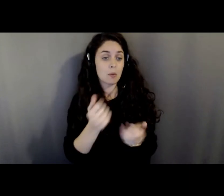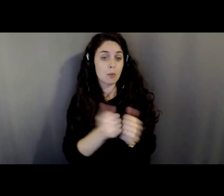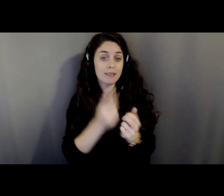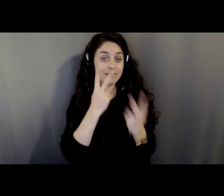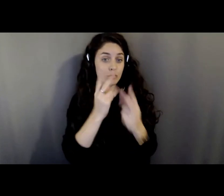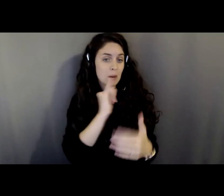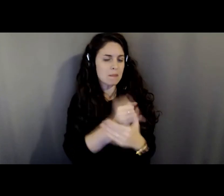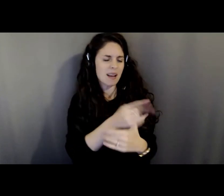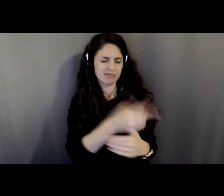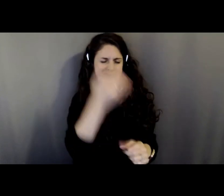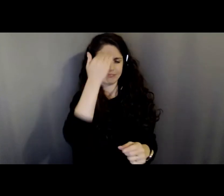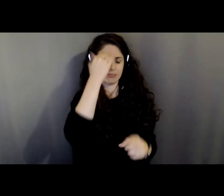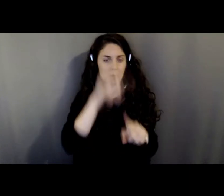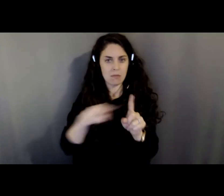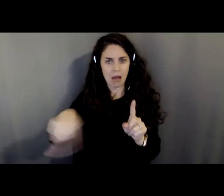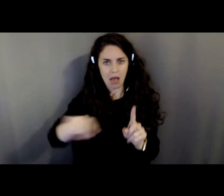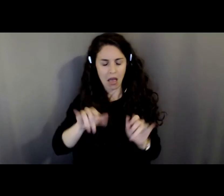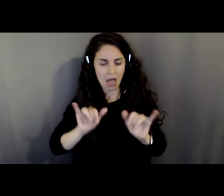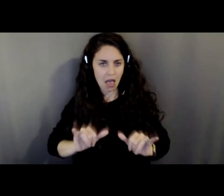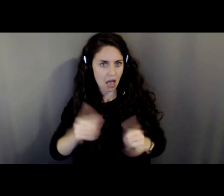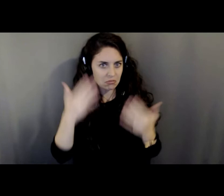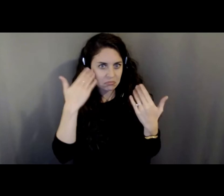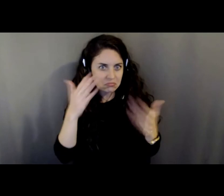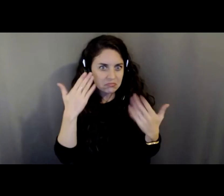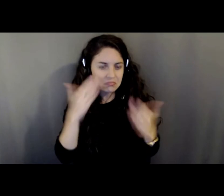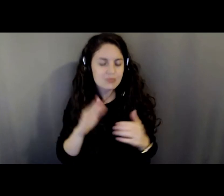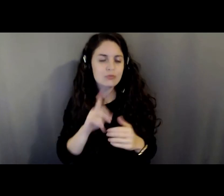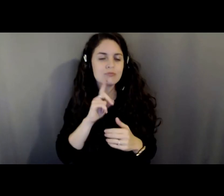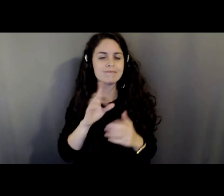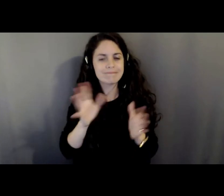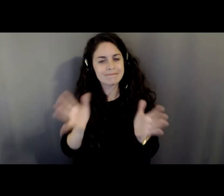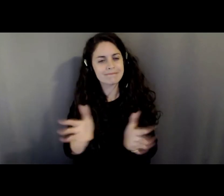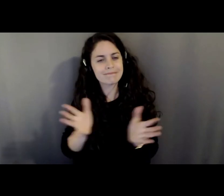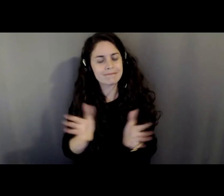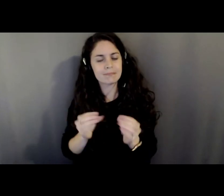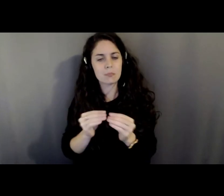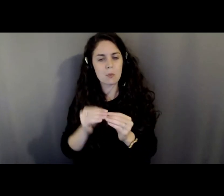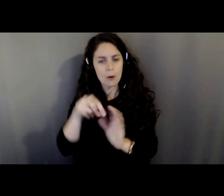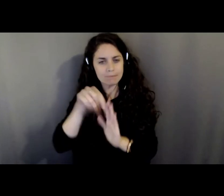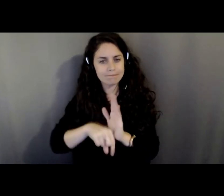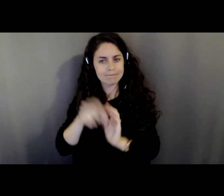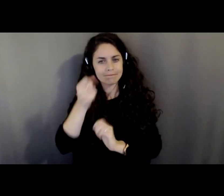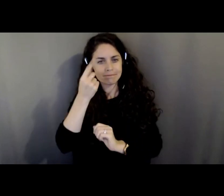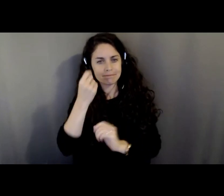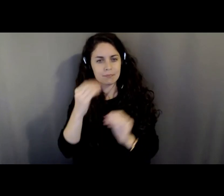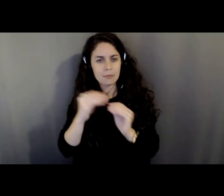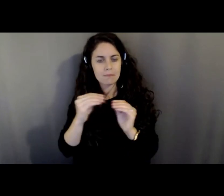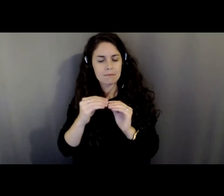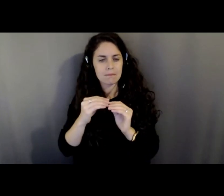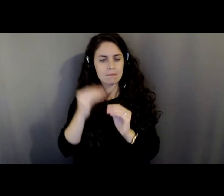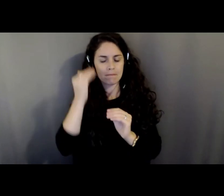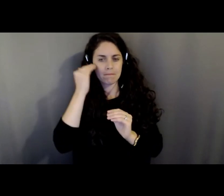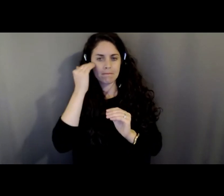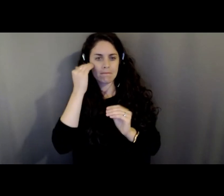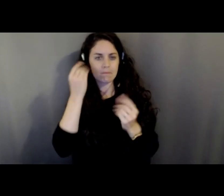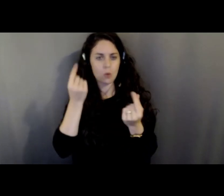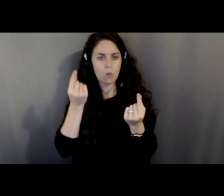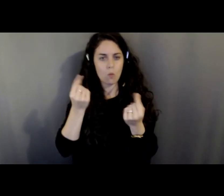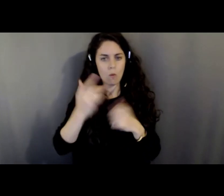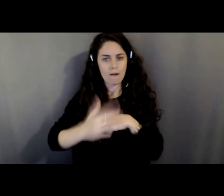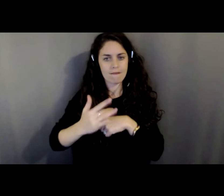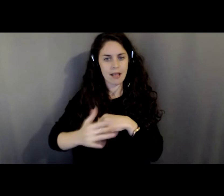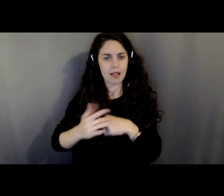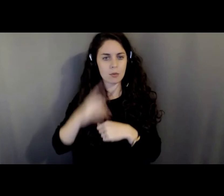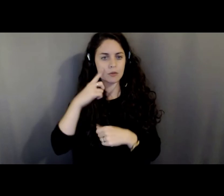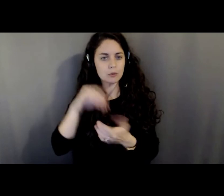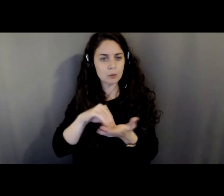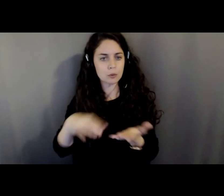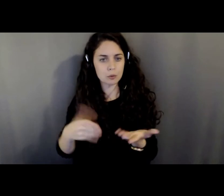fostering a greater understanding and a greater insight into what is available as a student. So